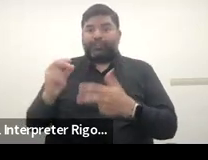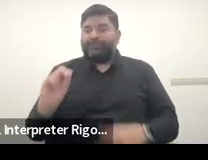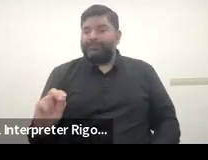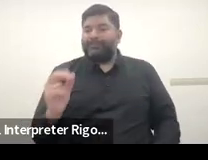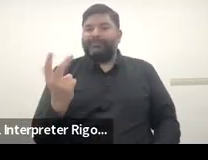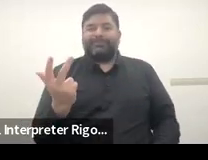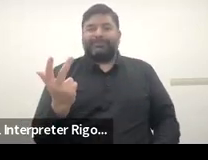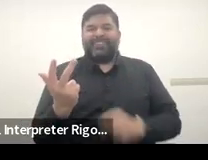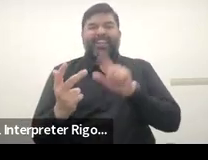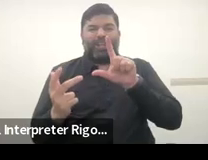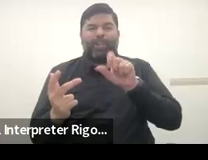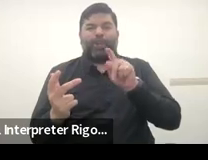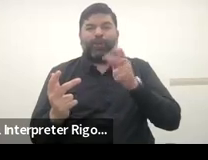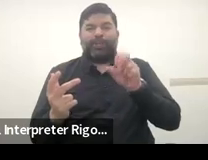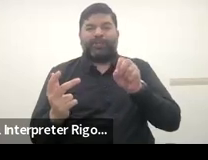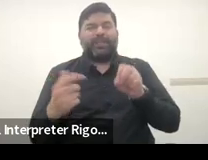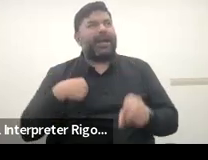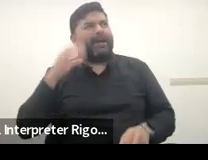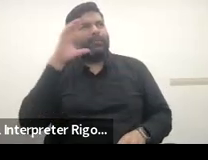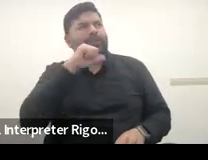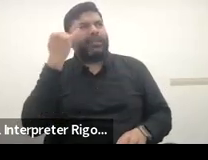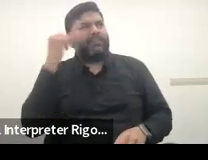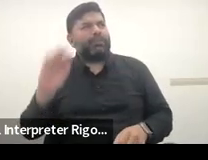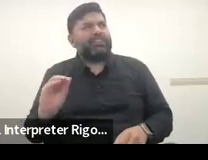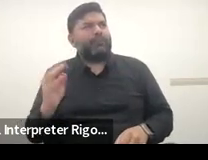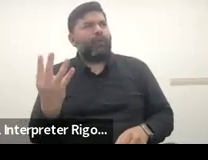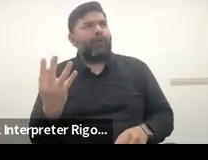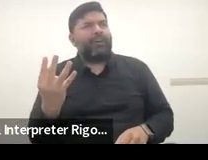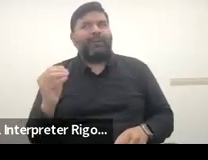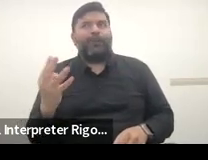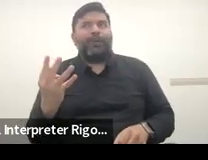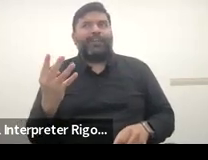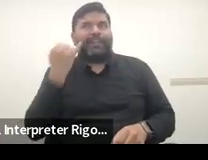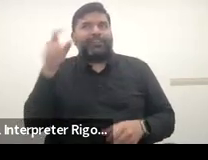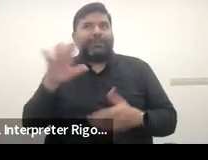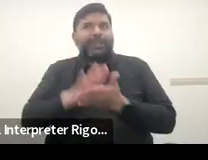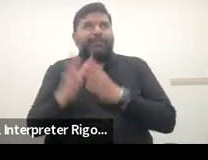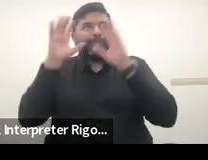change to four if she becomes— AUDIENCE MEMBER: She wouldn't be the first Black person. LEE: yeah three and a